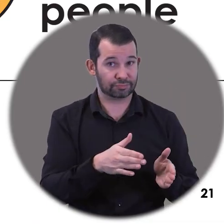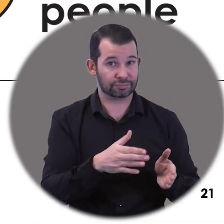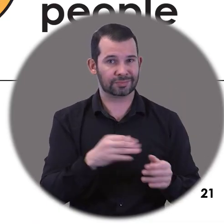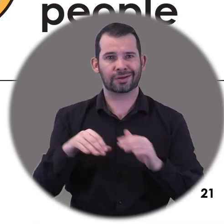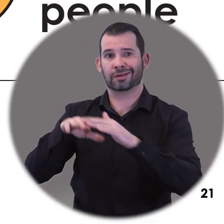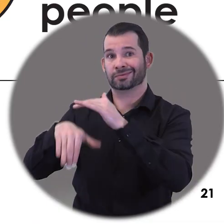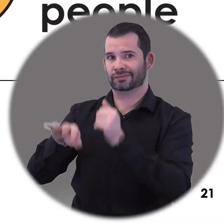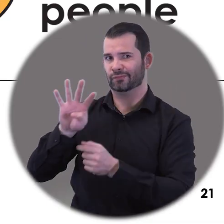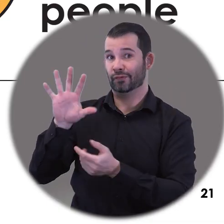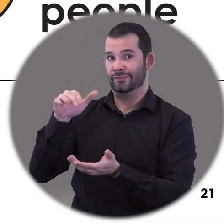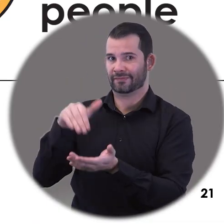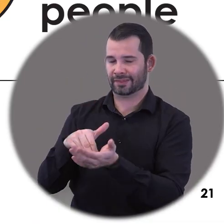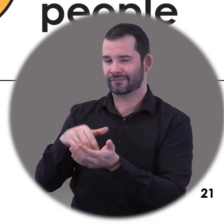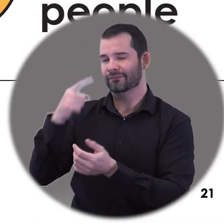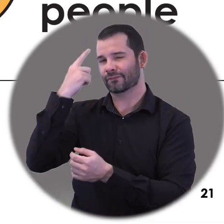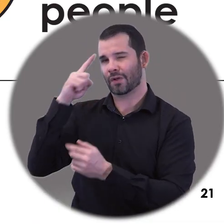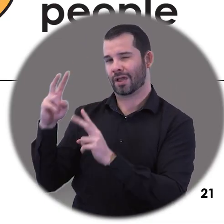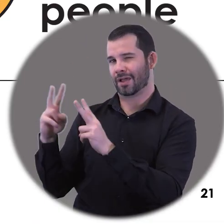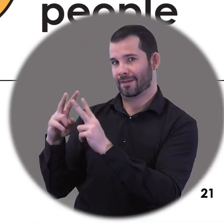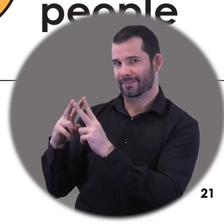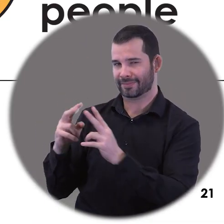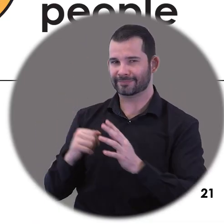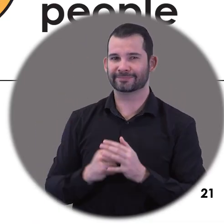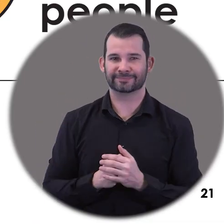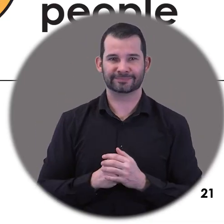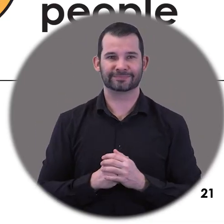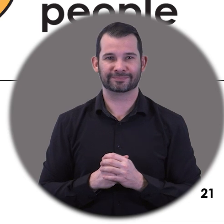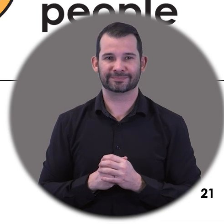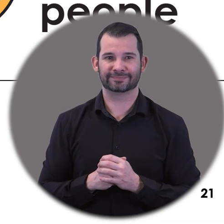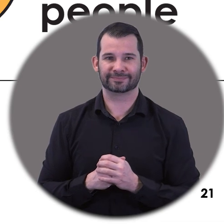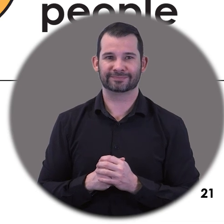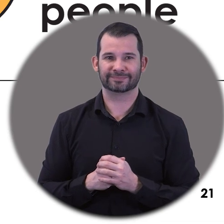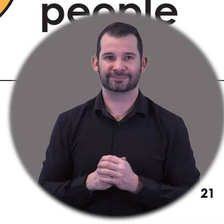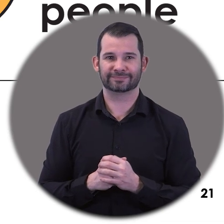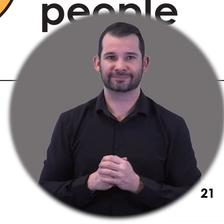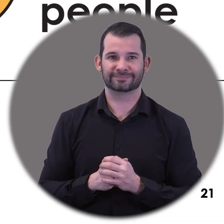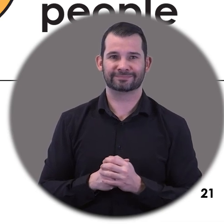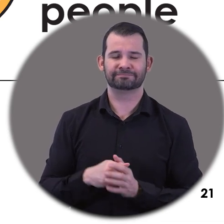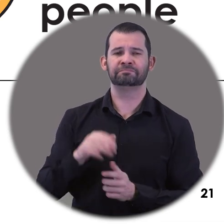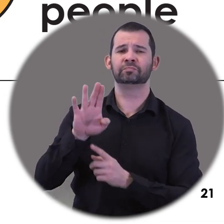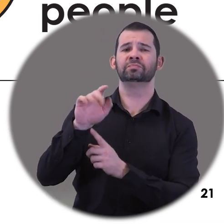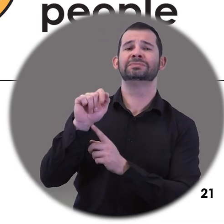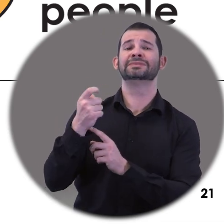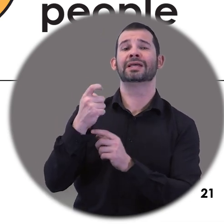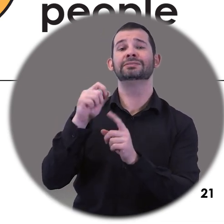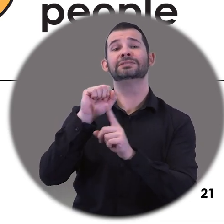for a single person, and less than $45,000 for a couple.